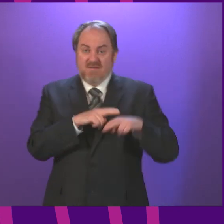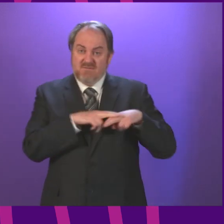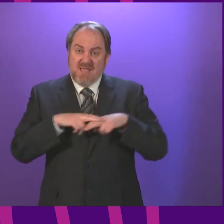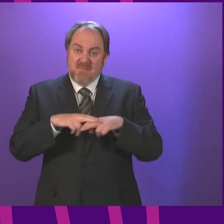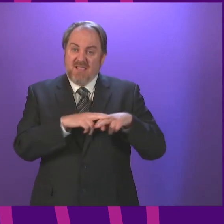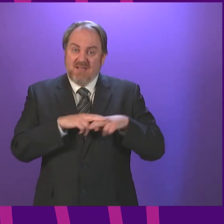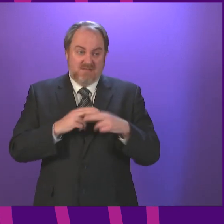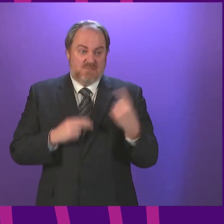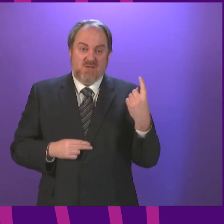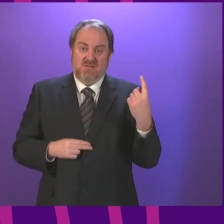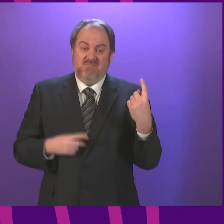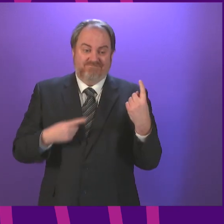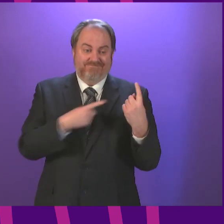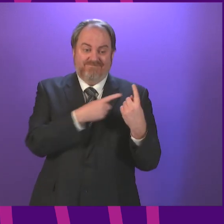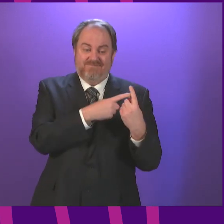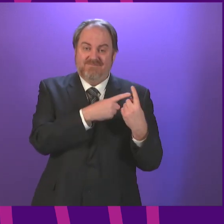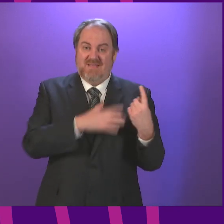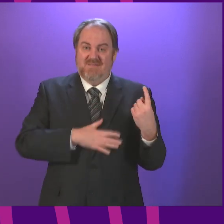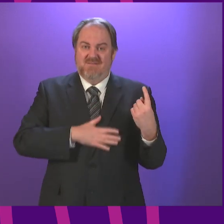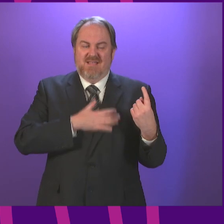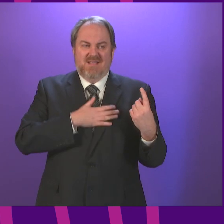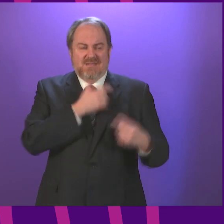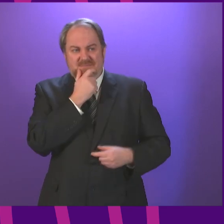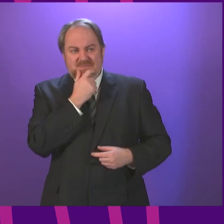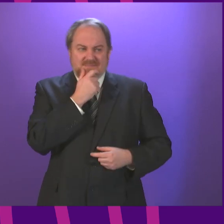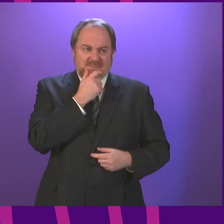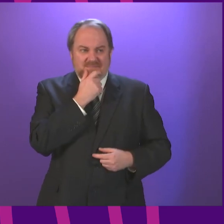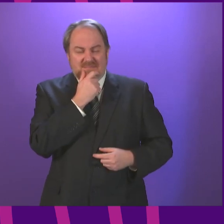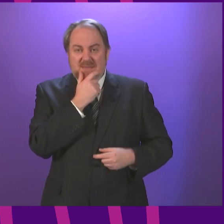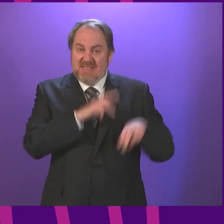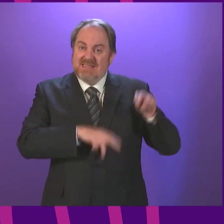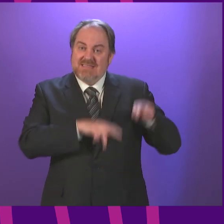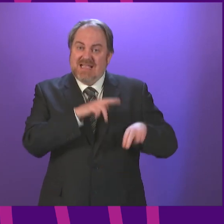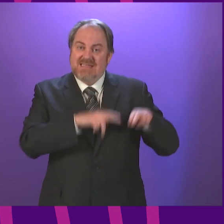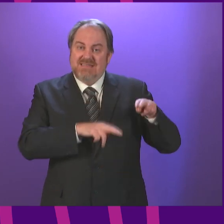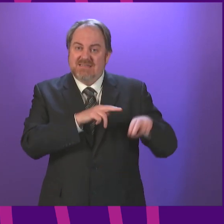This week, somebody in my family needed an assessment for something that was worrying